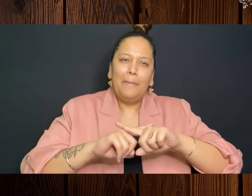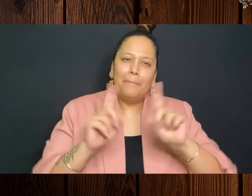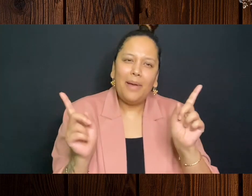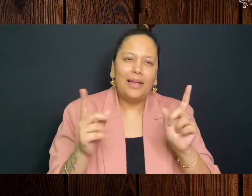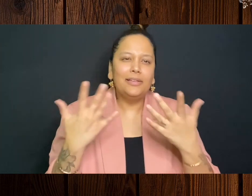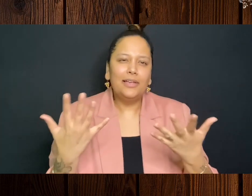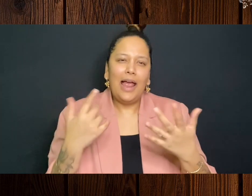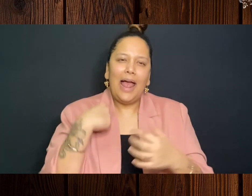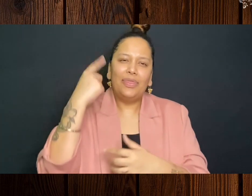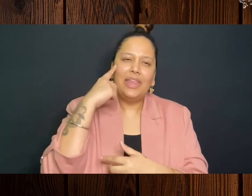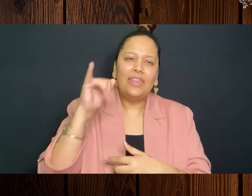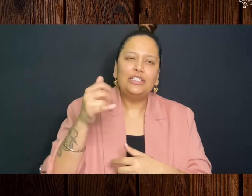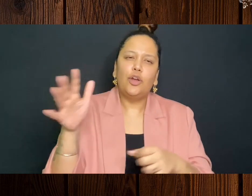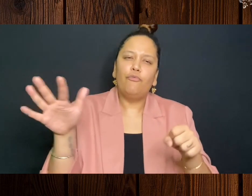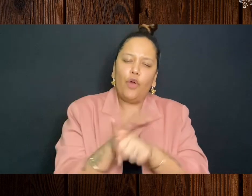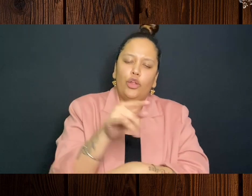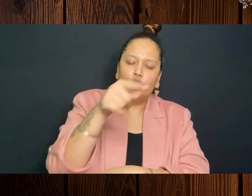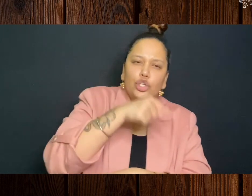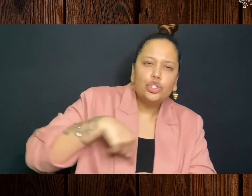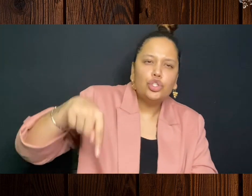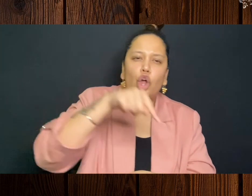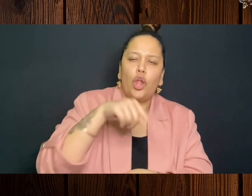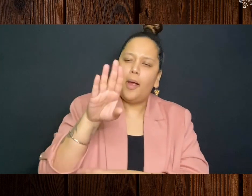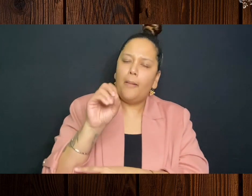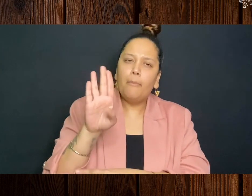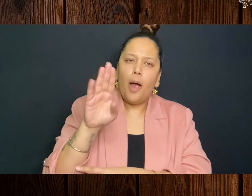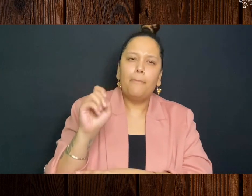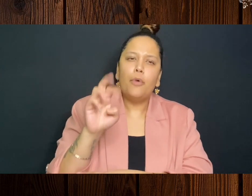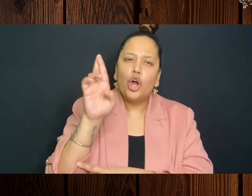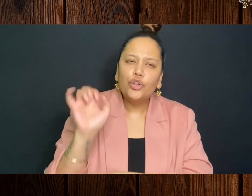I think to just bring it full circle, Bob Marley and